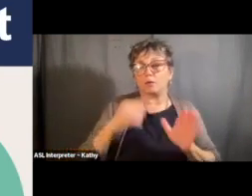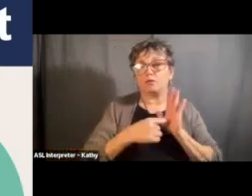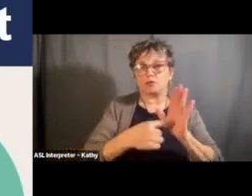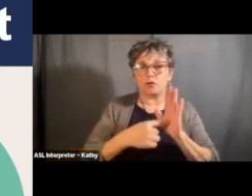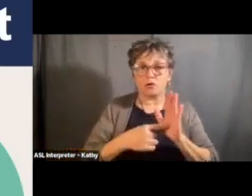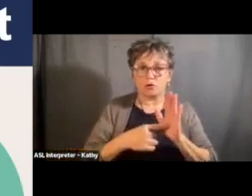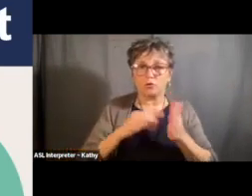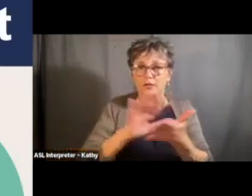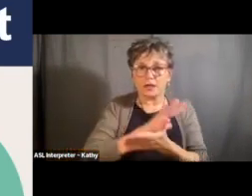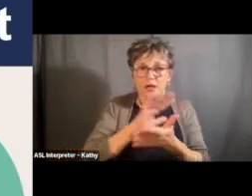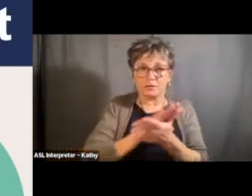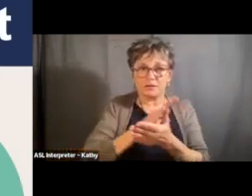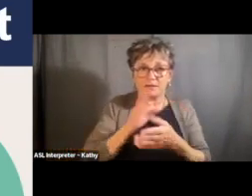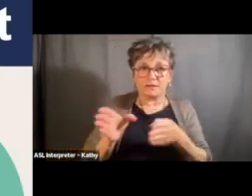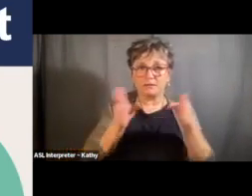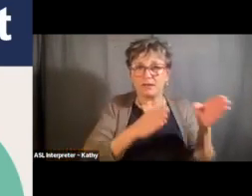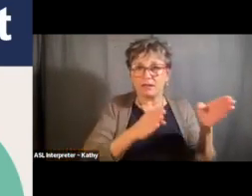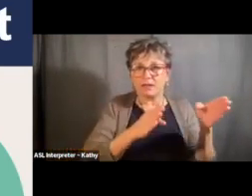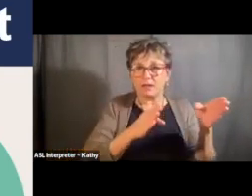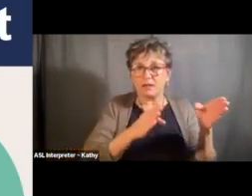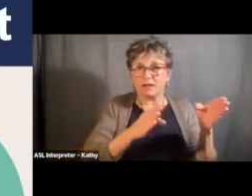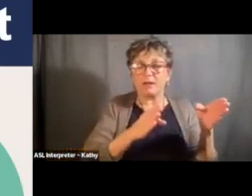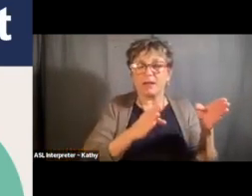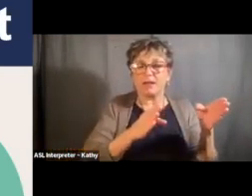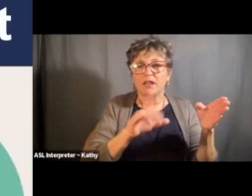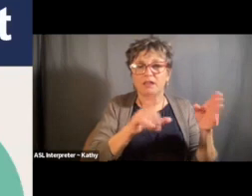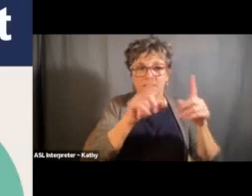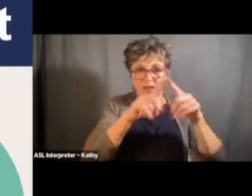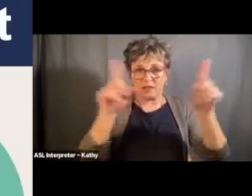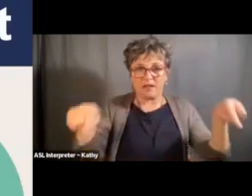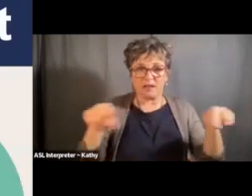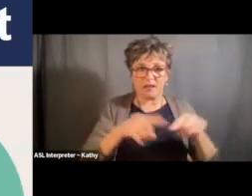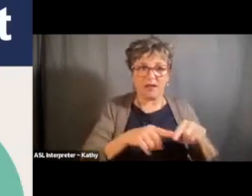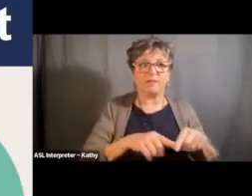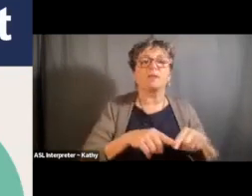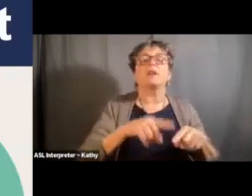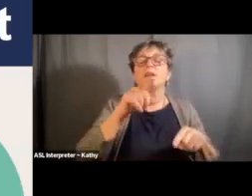and when you click on that you just hit upload, and upload your scanned genetic report.